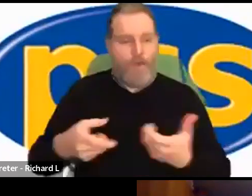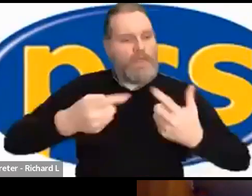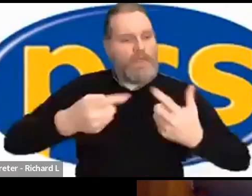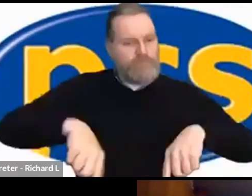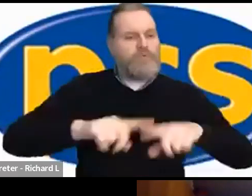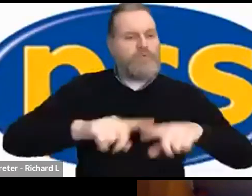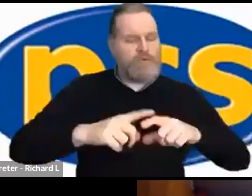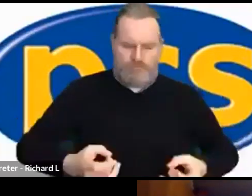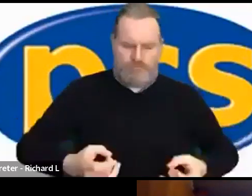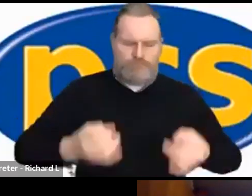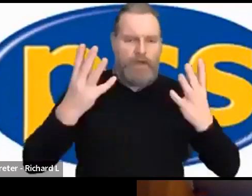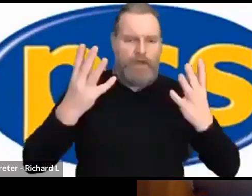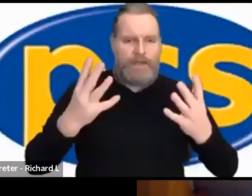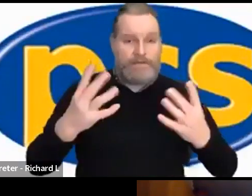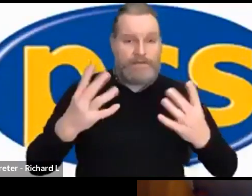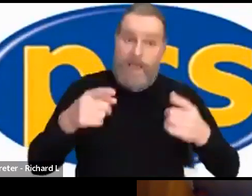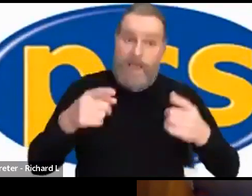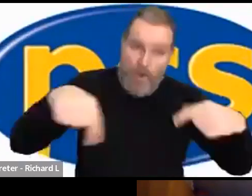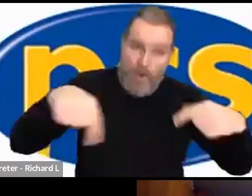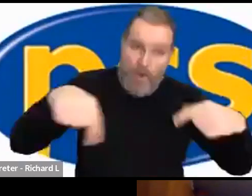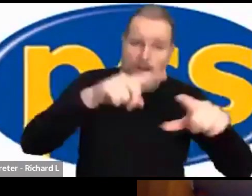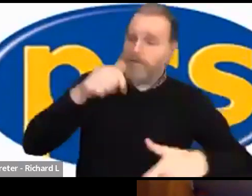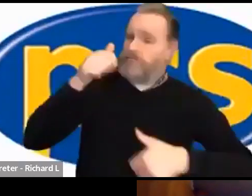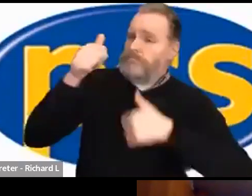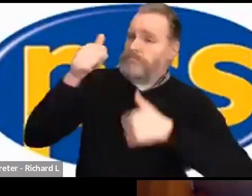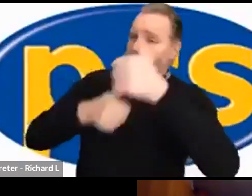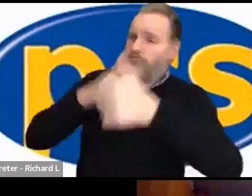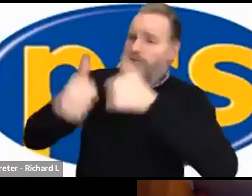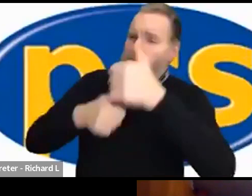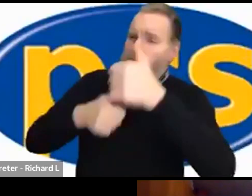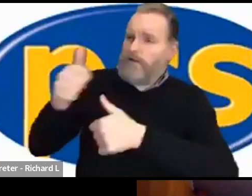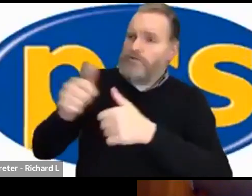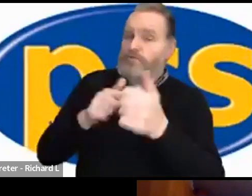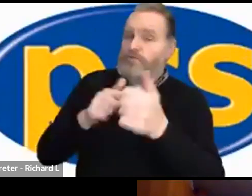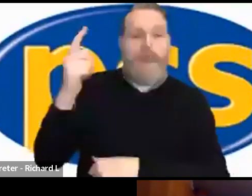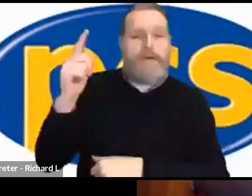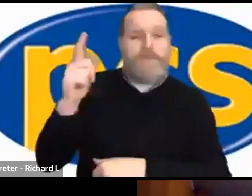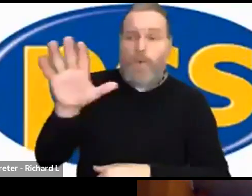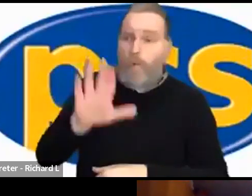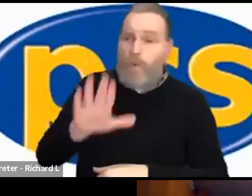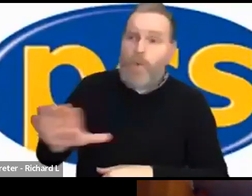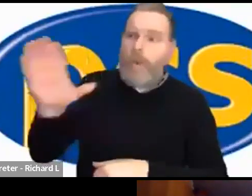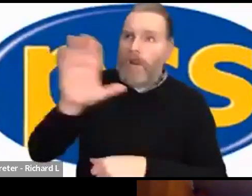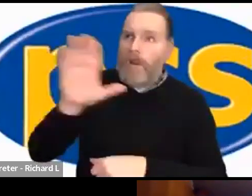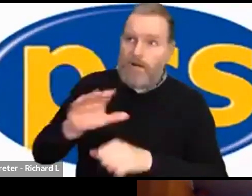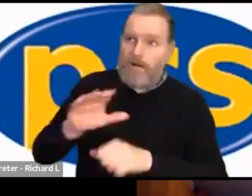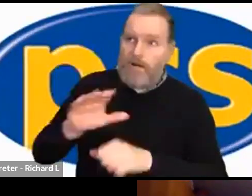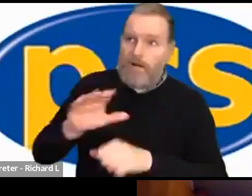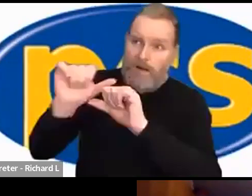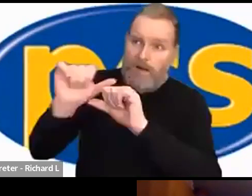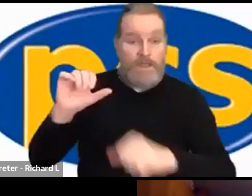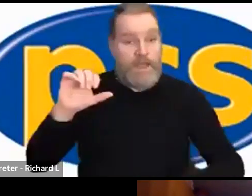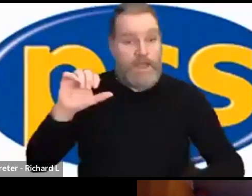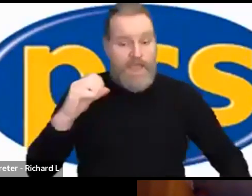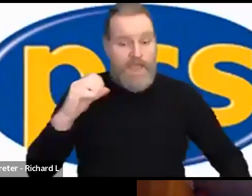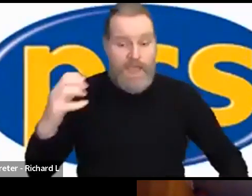action And I'm sure everybody on the call tonight will want to send our congratulations to end end our congratulations to those